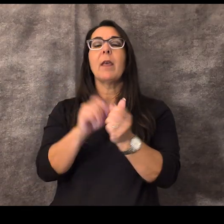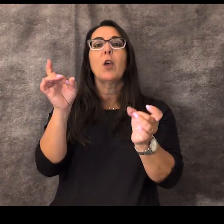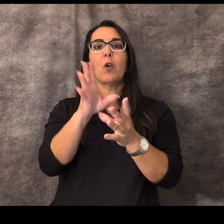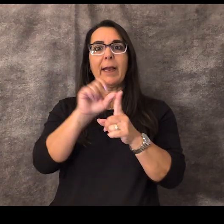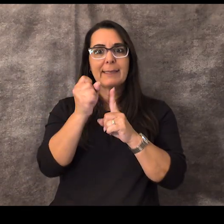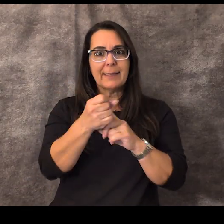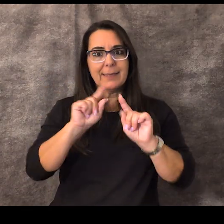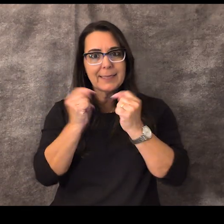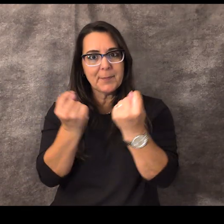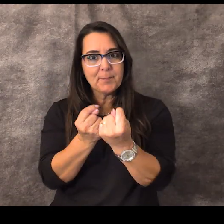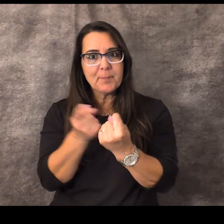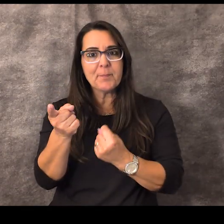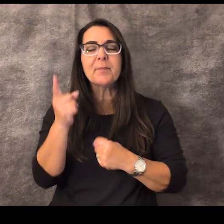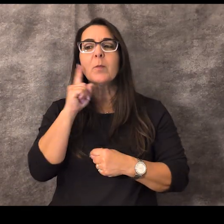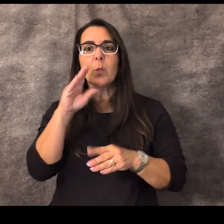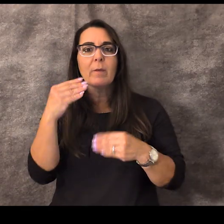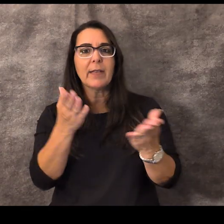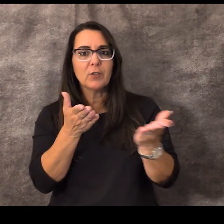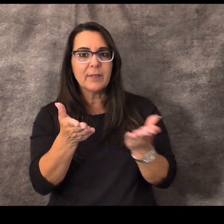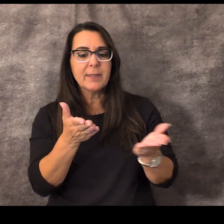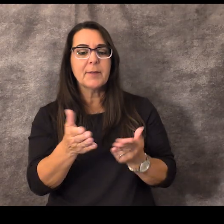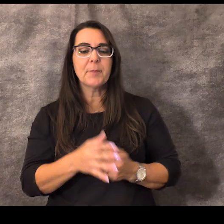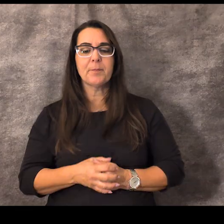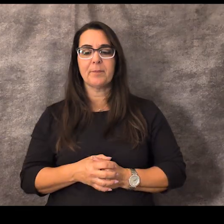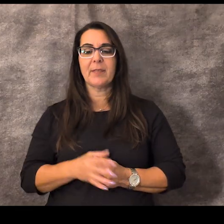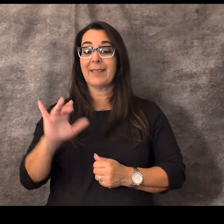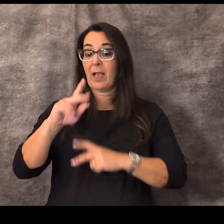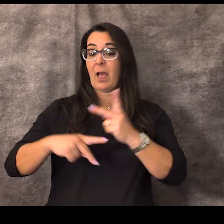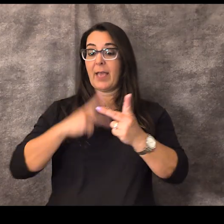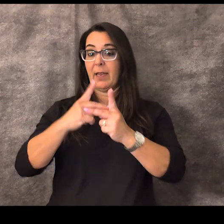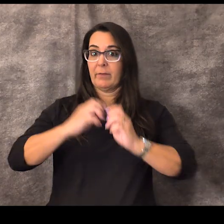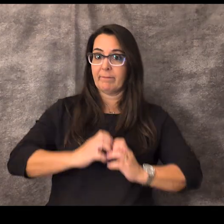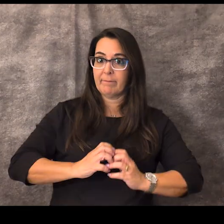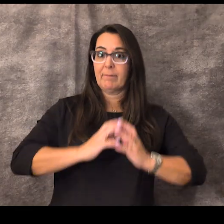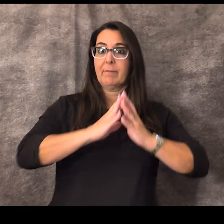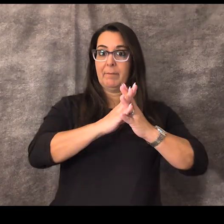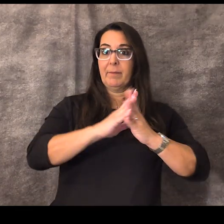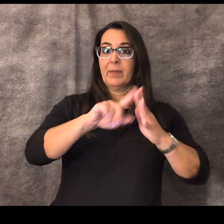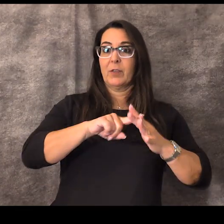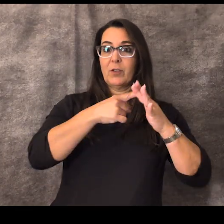And, so that this kind of implementation phase will last about three years.